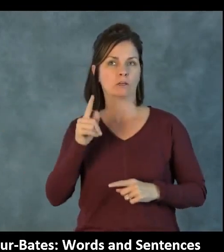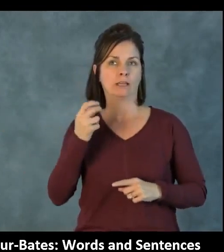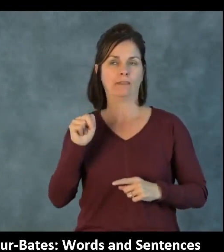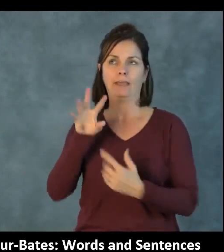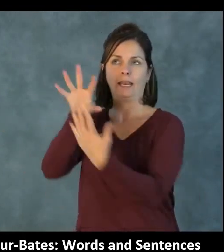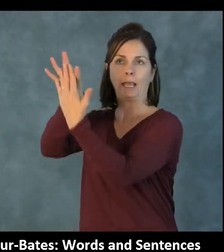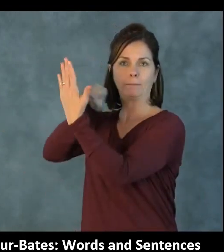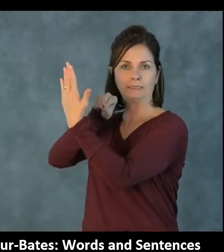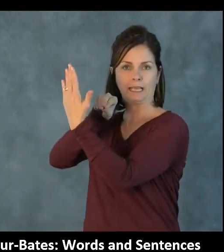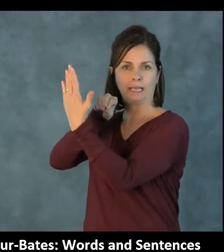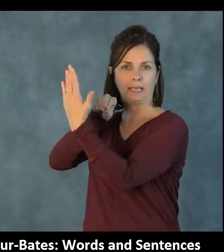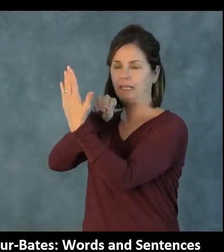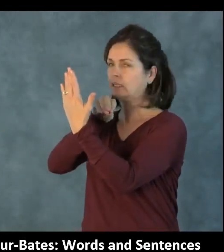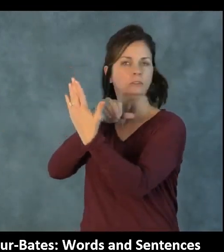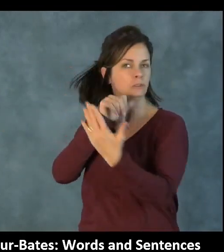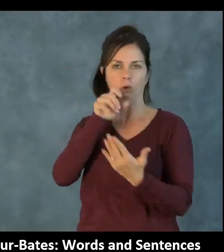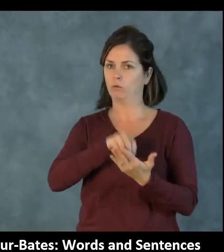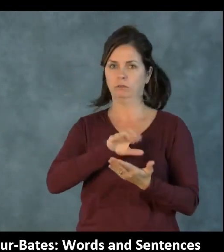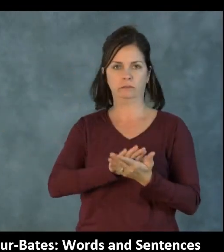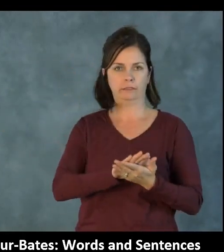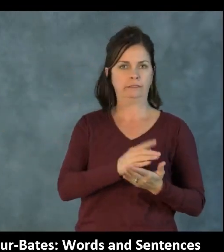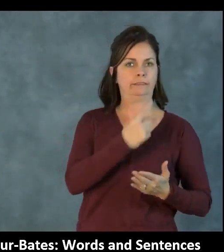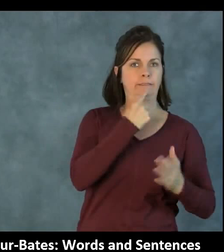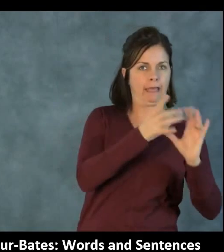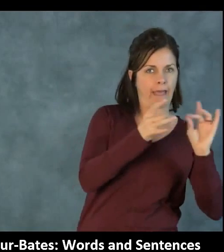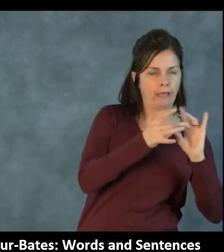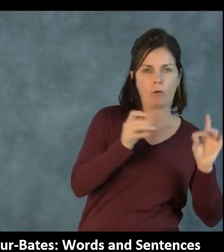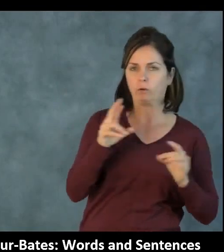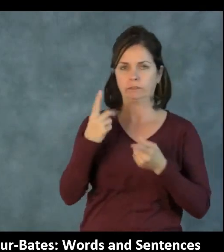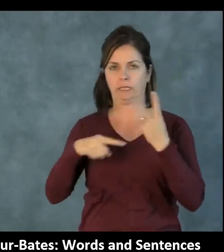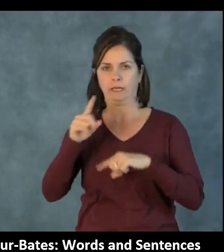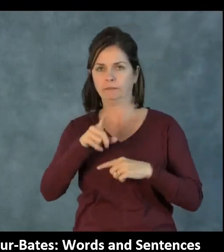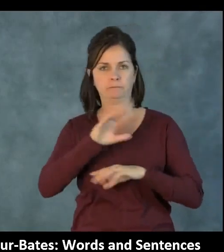they imitate it, that word should not be marked.